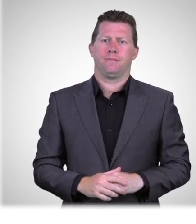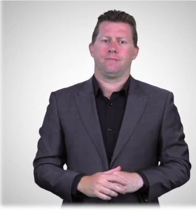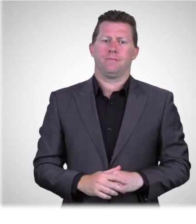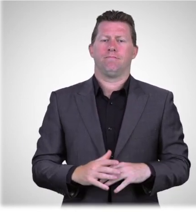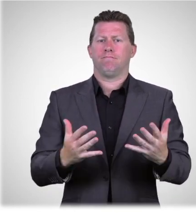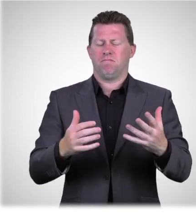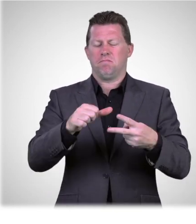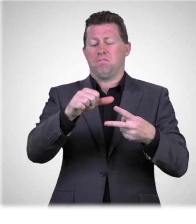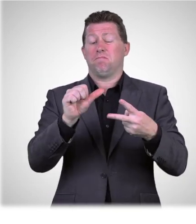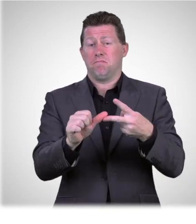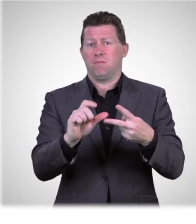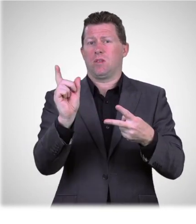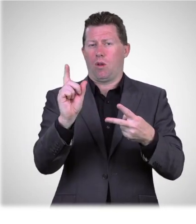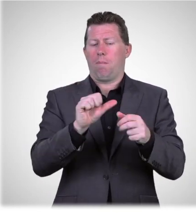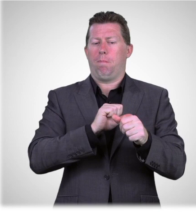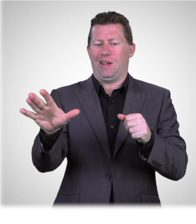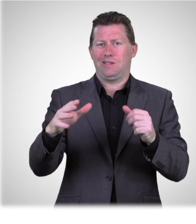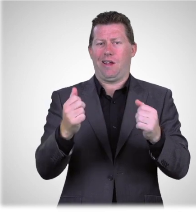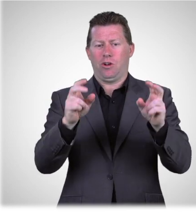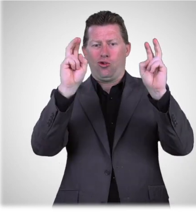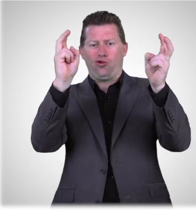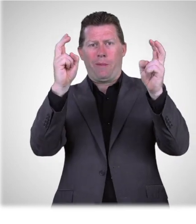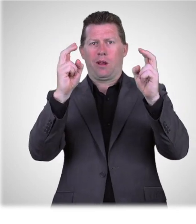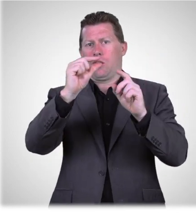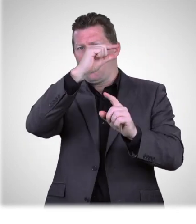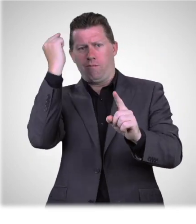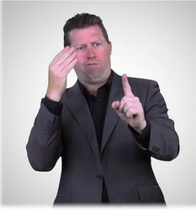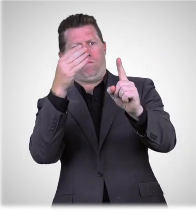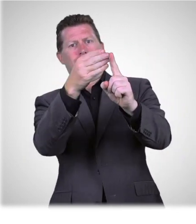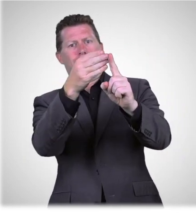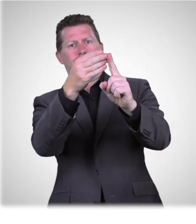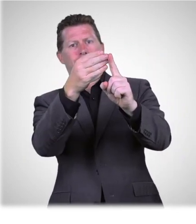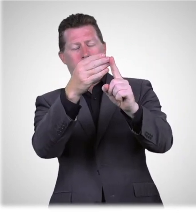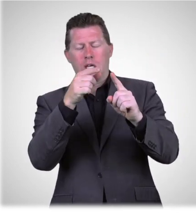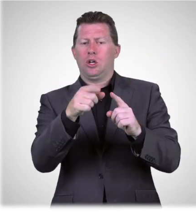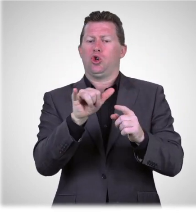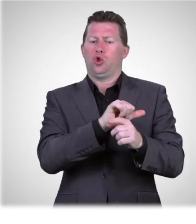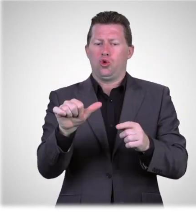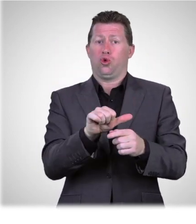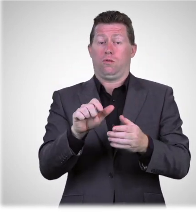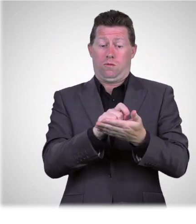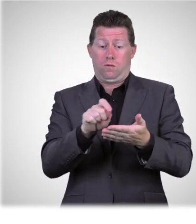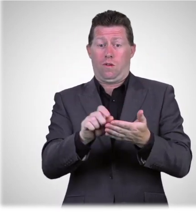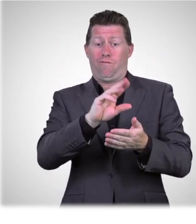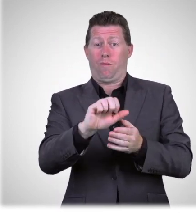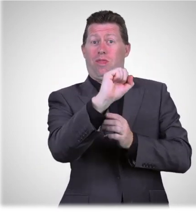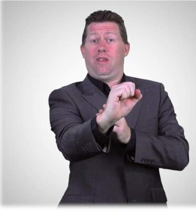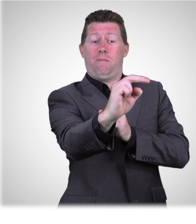Next, I recommend developing a set of topic level learning objectives. These should be written from the perspective of the student as well